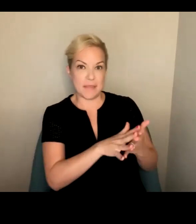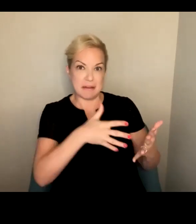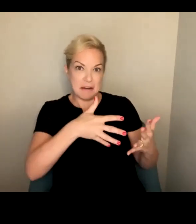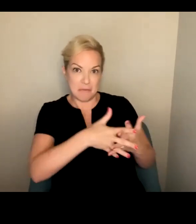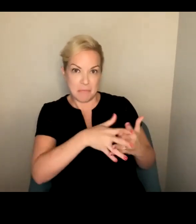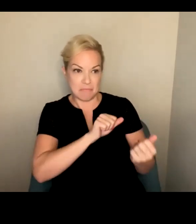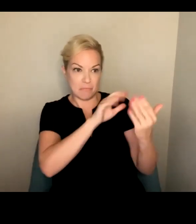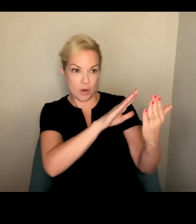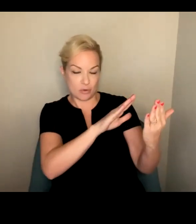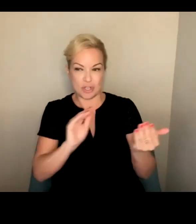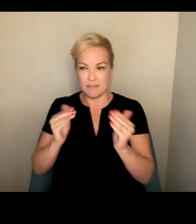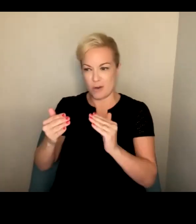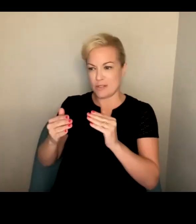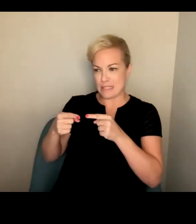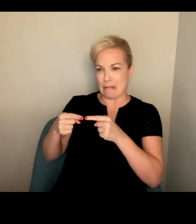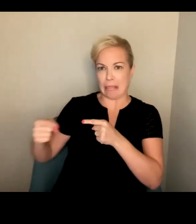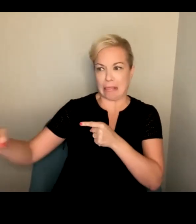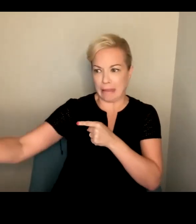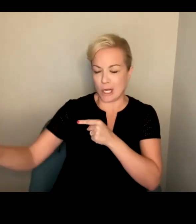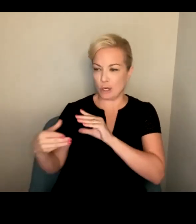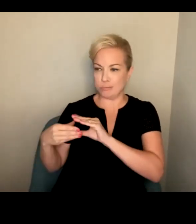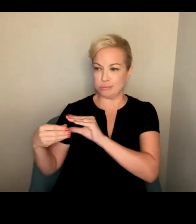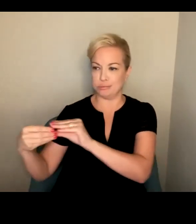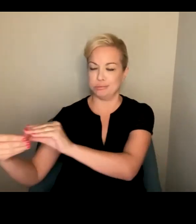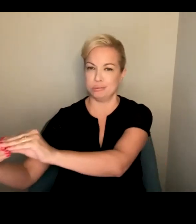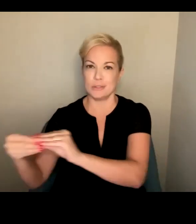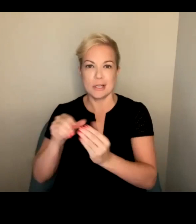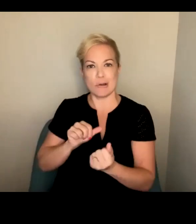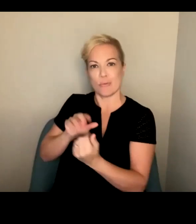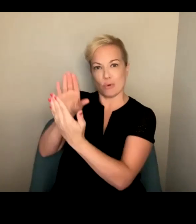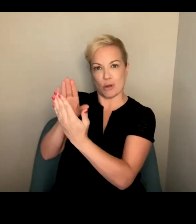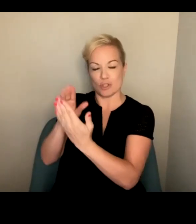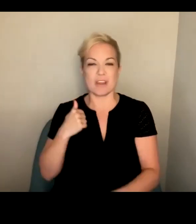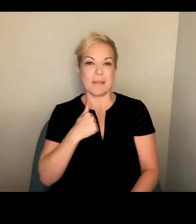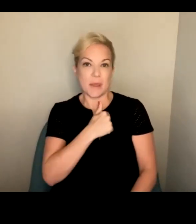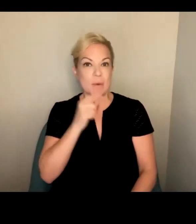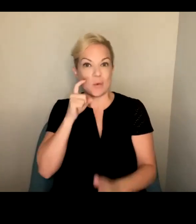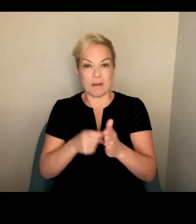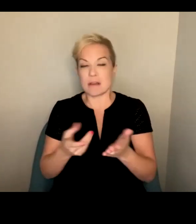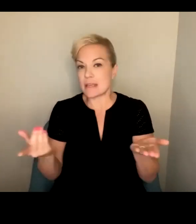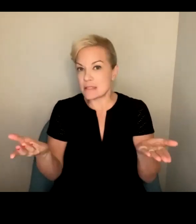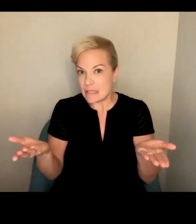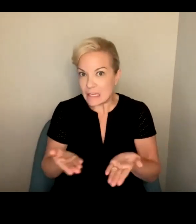linear approach to storytelling that are more recognized in Eurocentric cultural presentations.